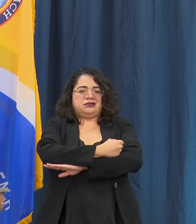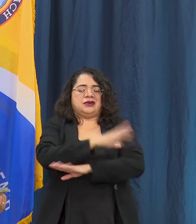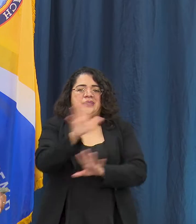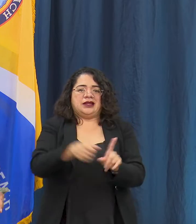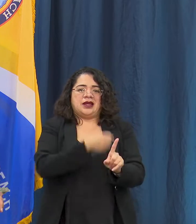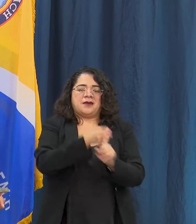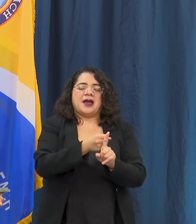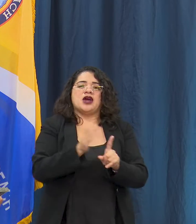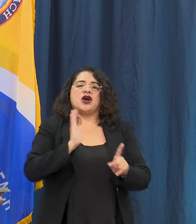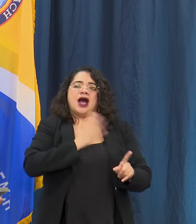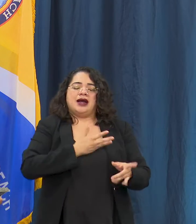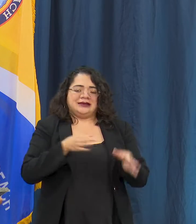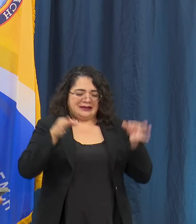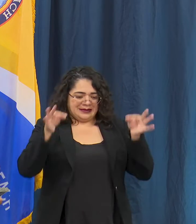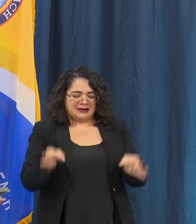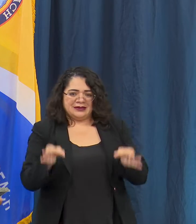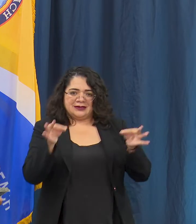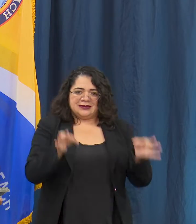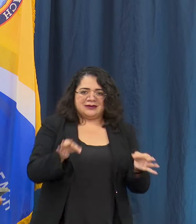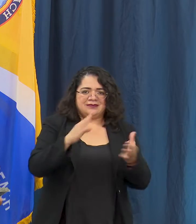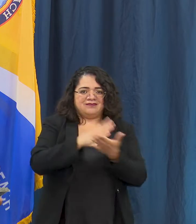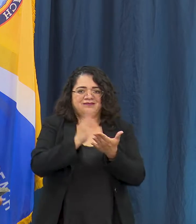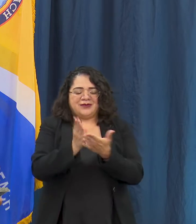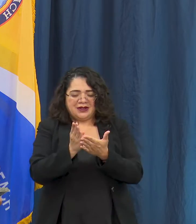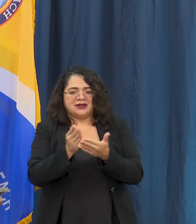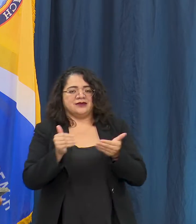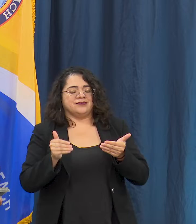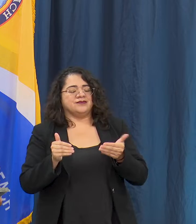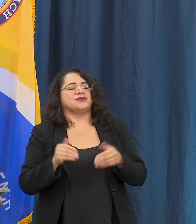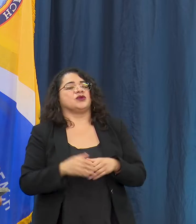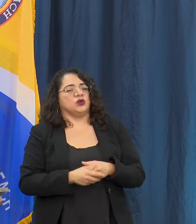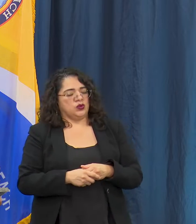our decision-making and what we do with the budget moving forward is going to be